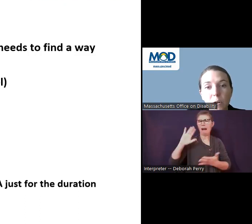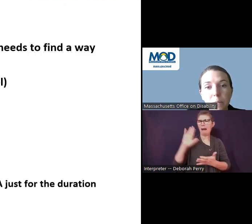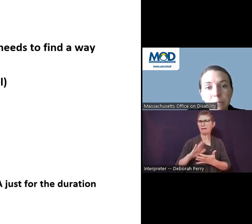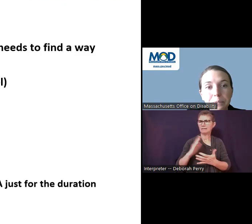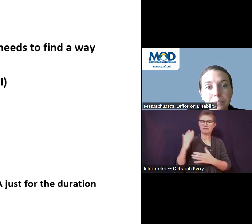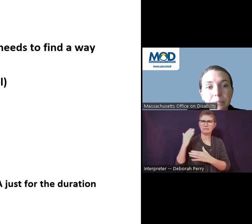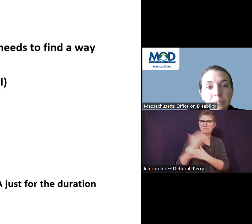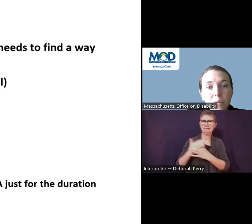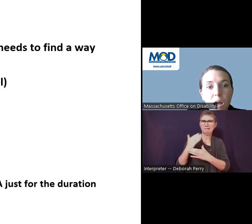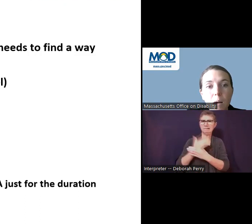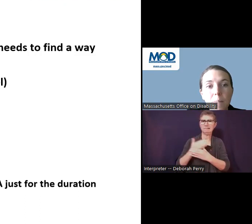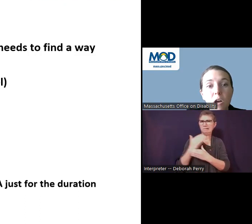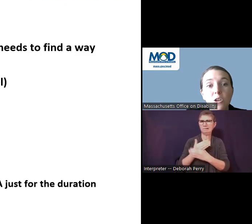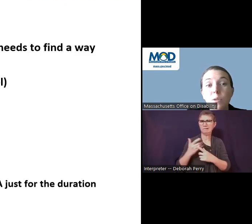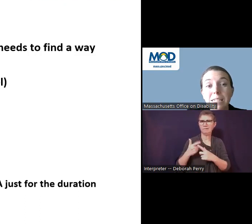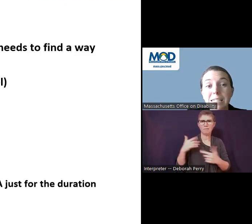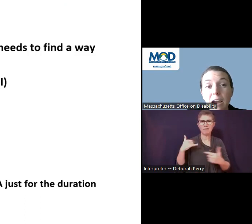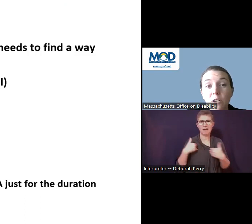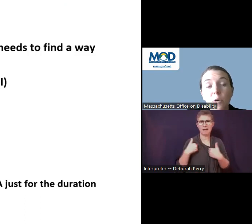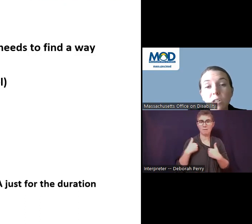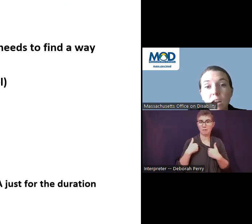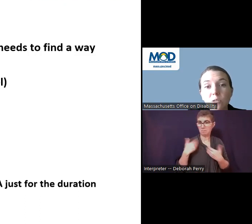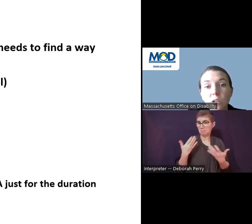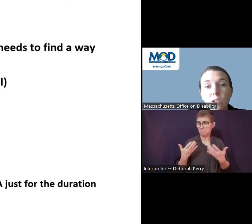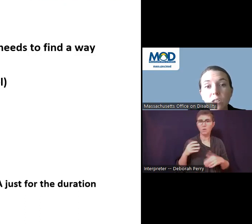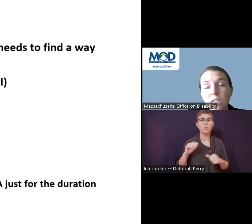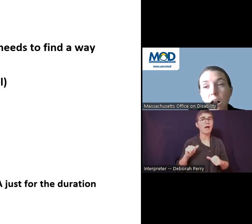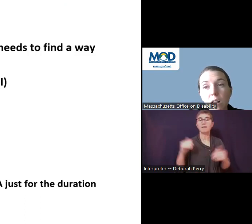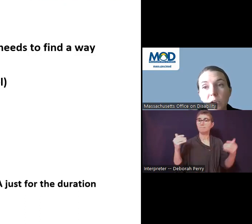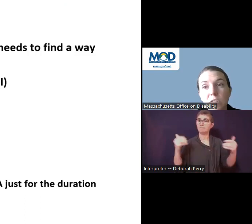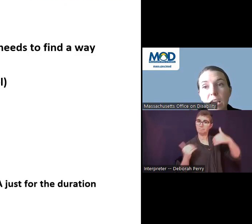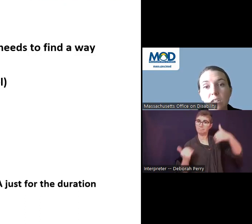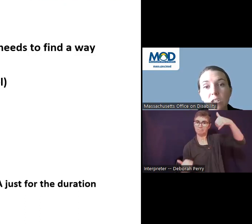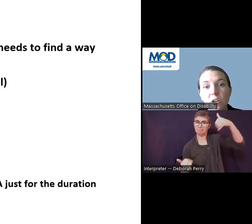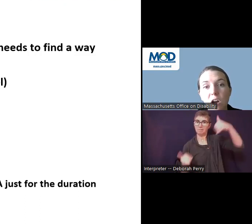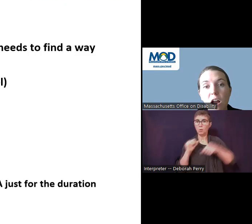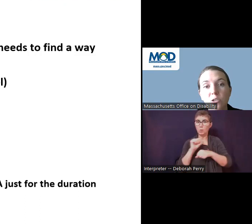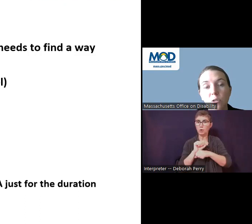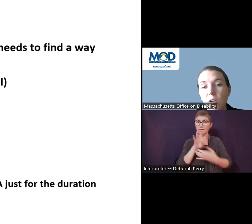amount of you know disruption by the animal you can stagger work schedules or telecommute days so they're not sort